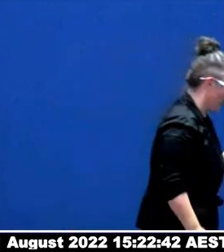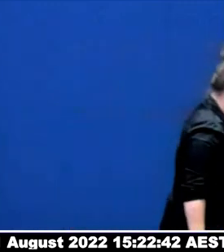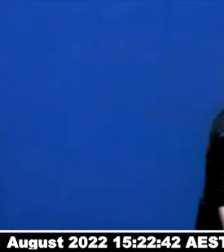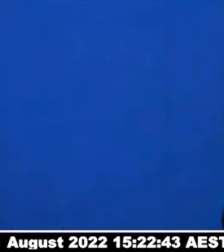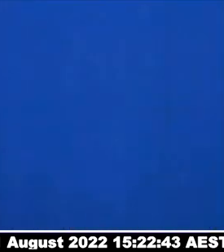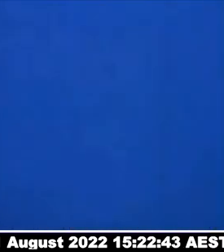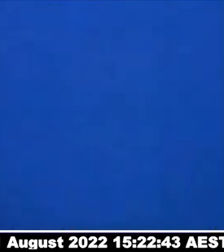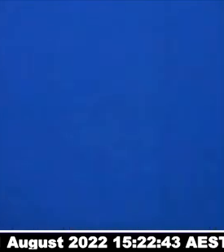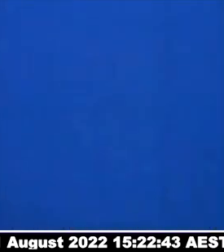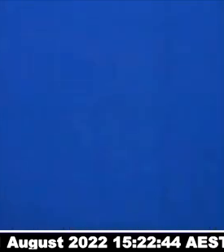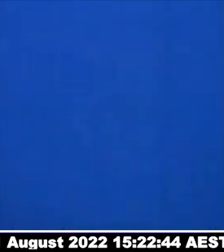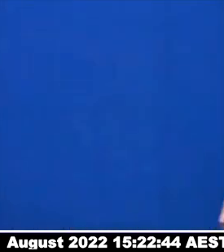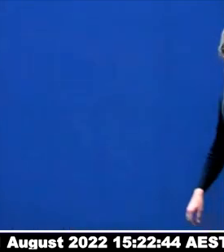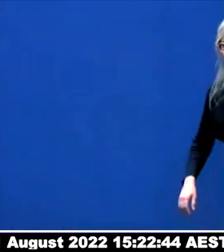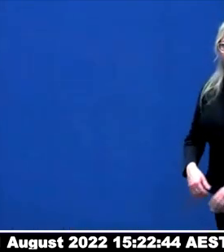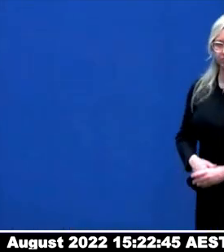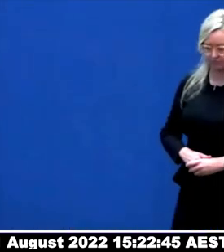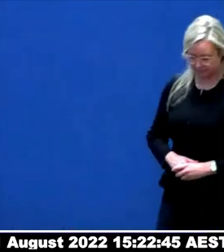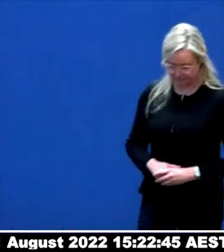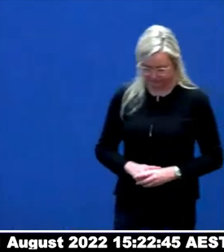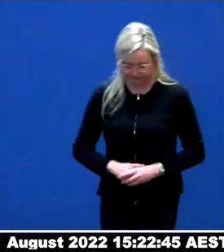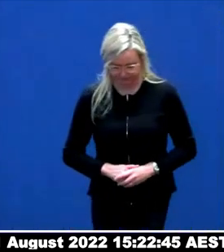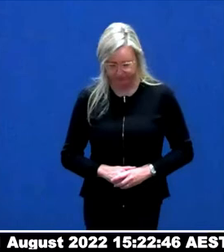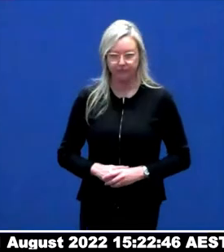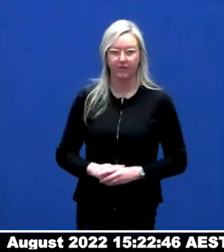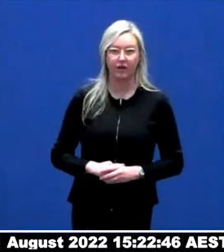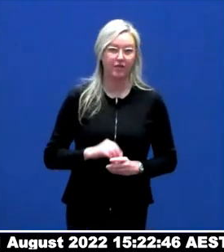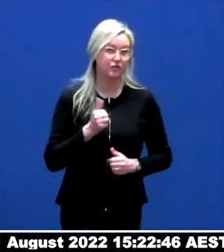Could be a practical example of competition policy in action.